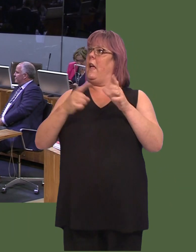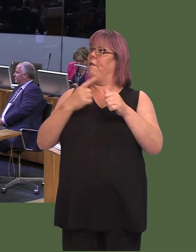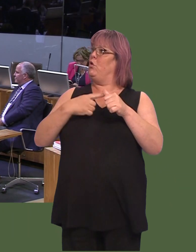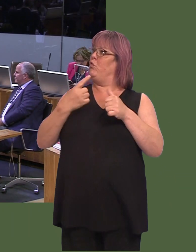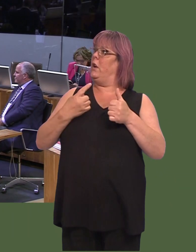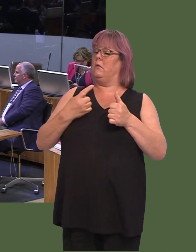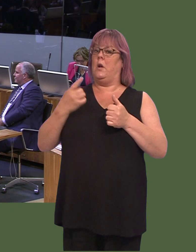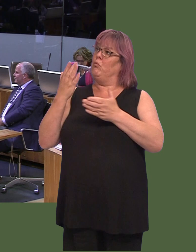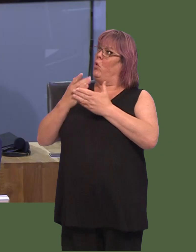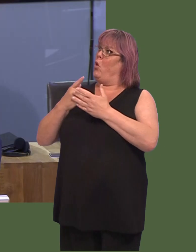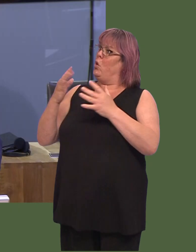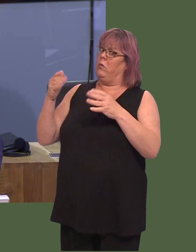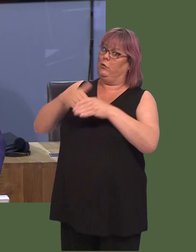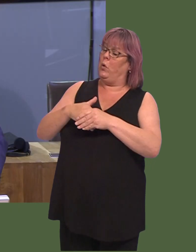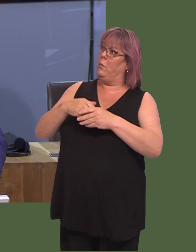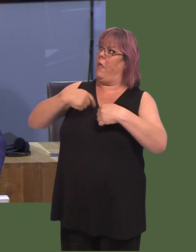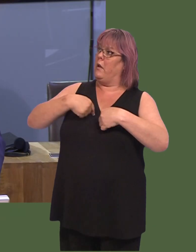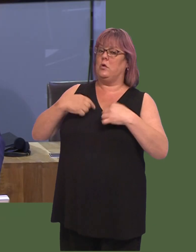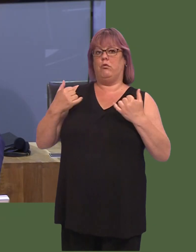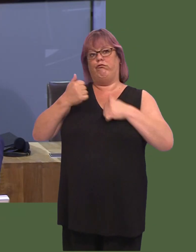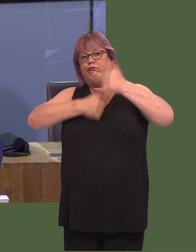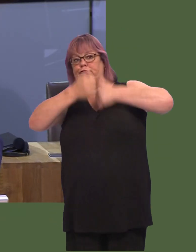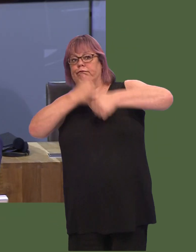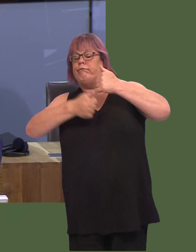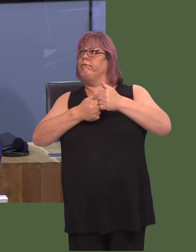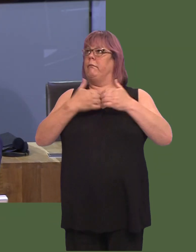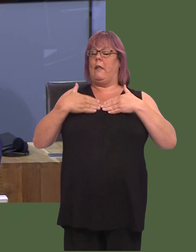service, and I'm sure you will join me in celebrating the service and the tireless work